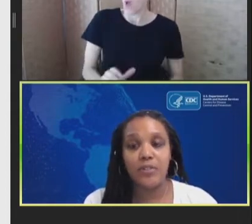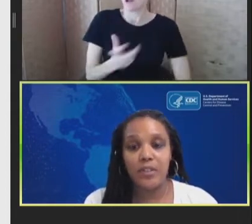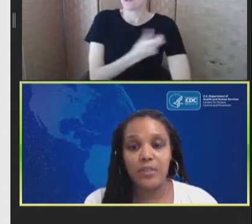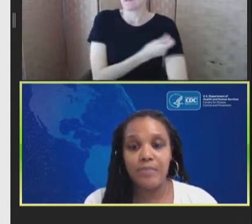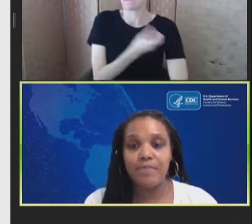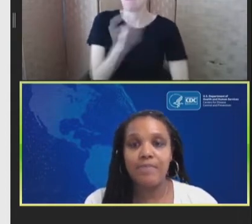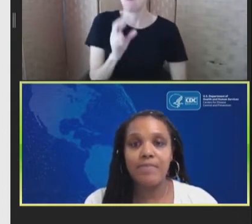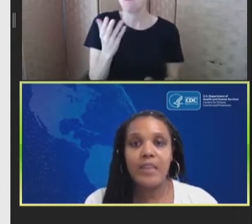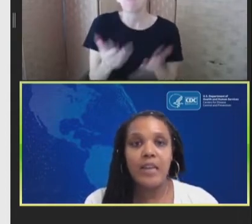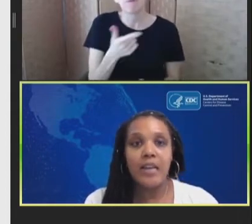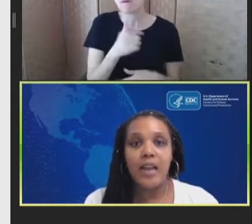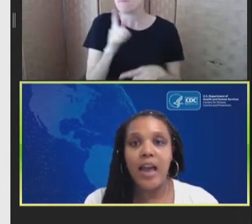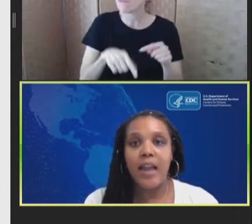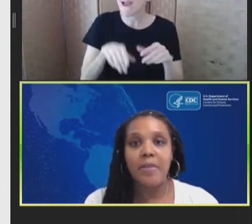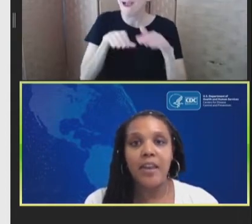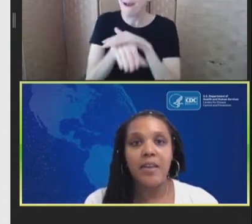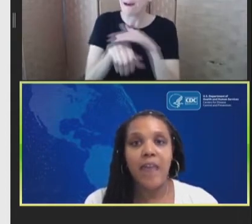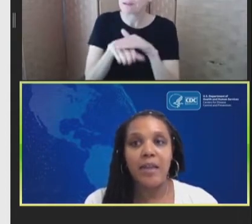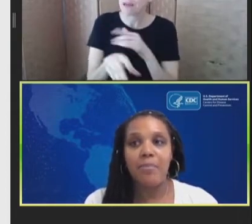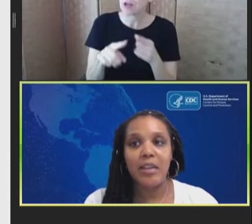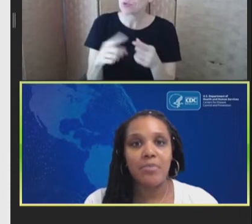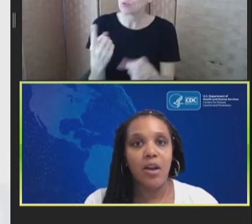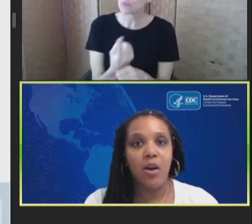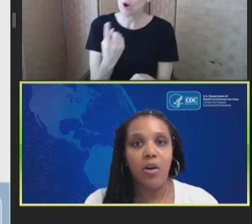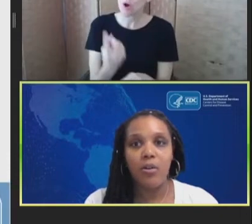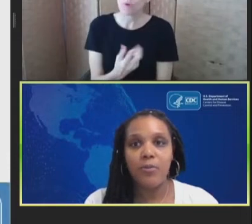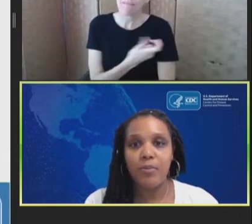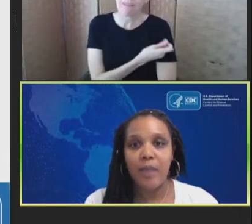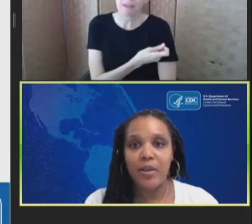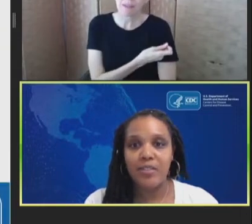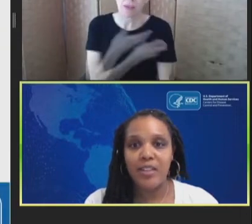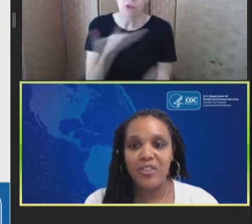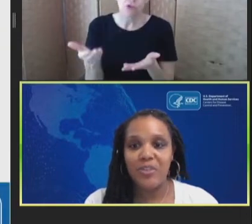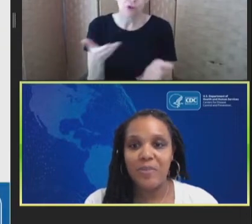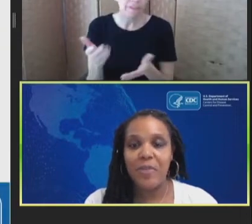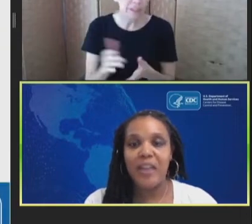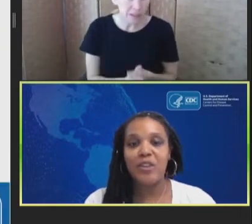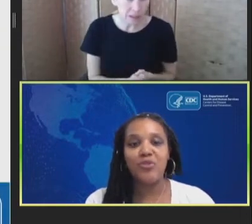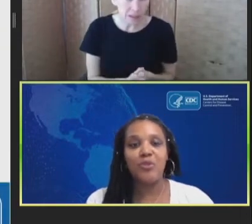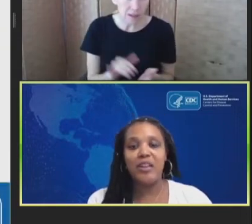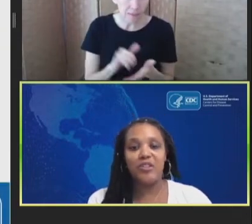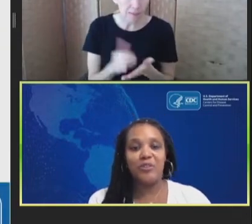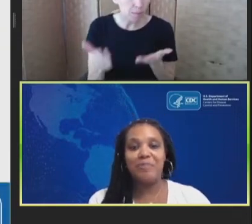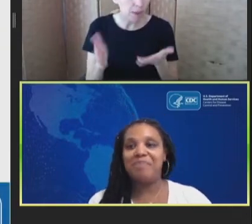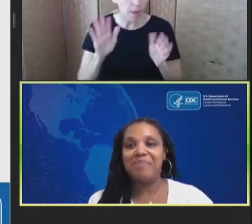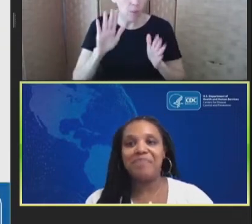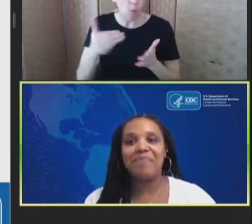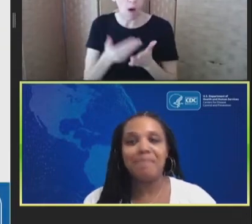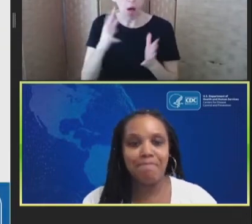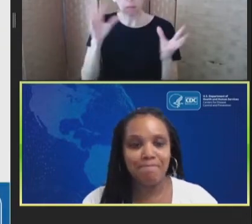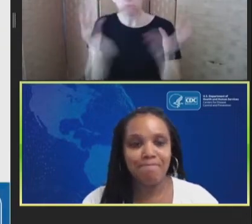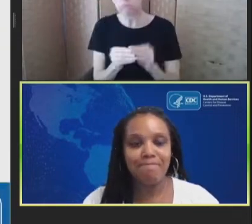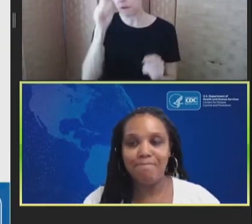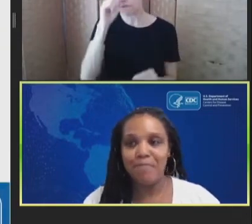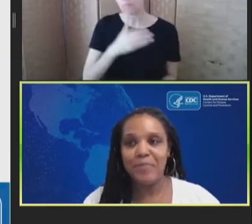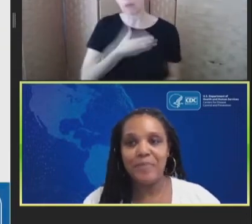services. And I think that might be all for my presentation. Thank you so much. Robert Hopkins: Thank you,